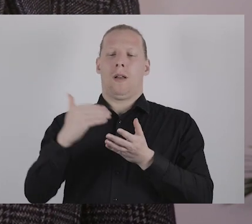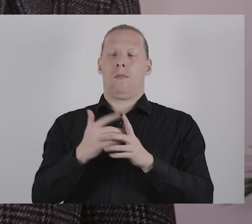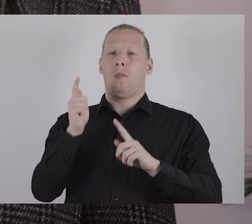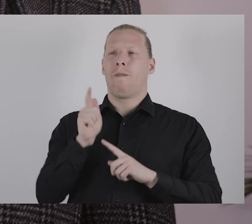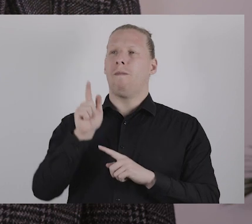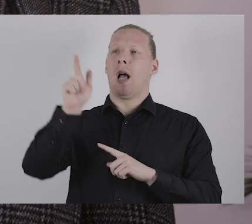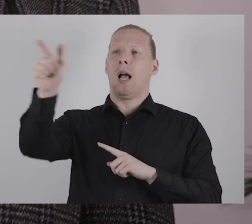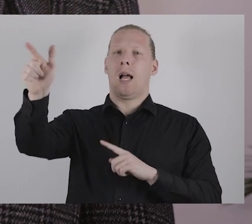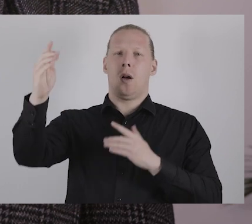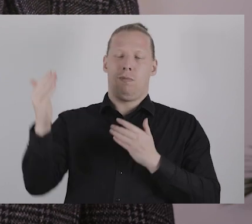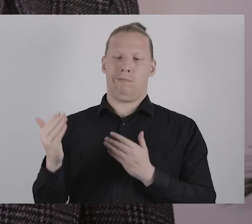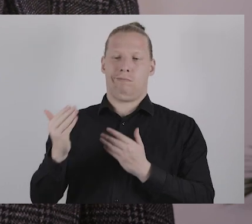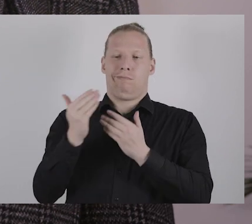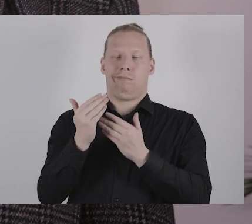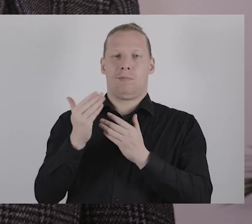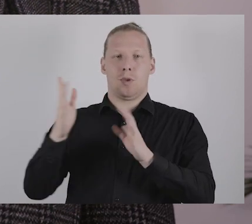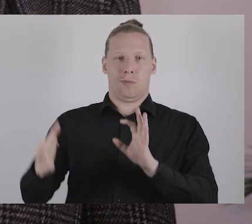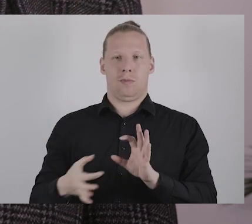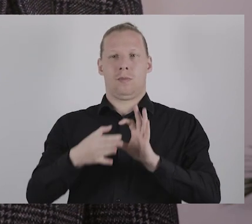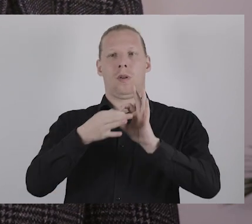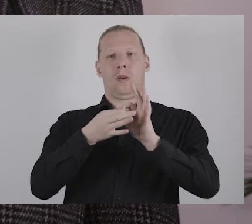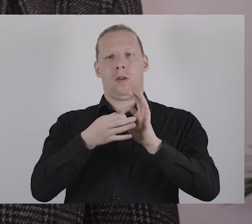who have joined in to celebrate the awards